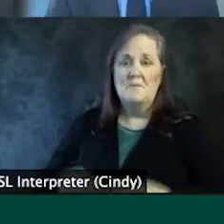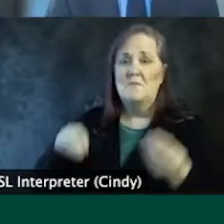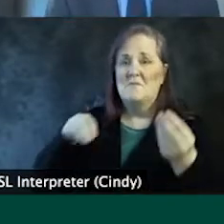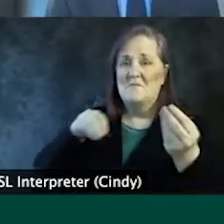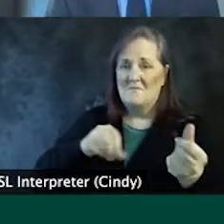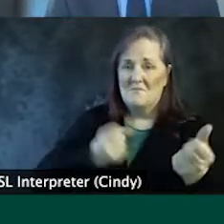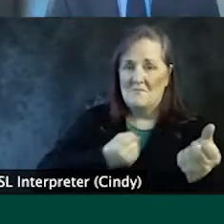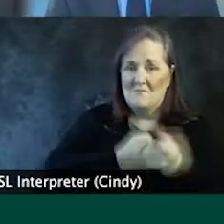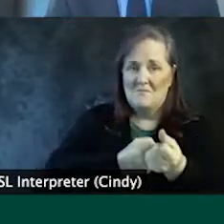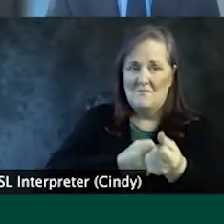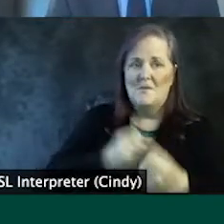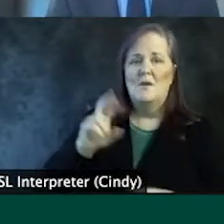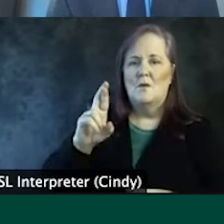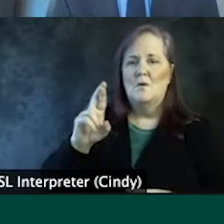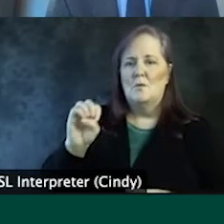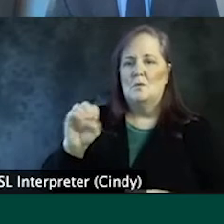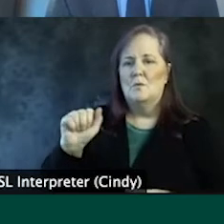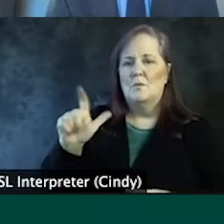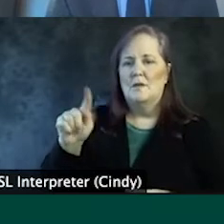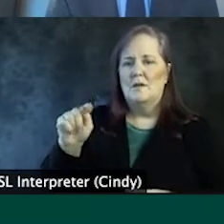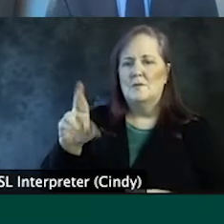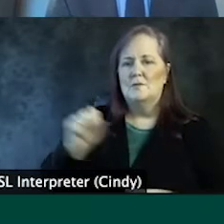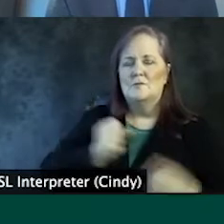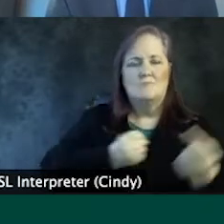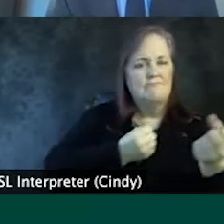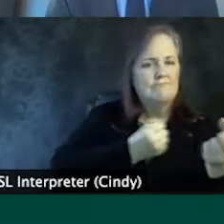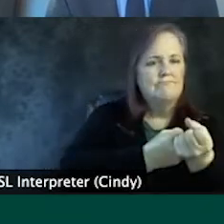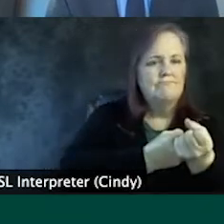There is a provision that could potentially provide additional funding to firefighters.